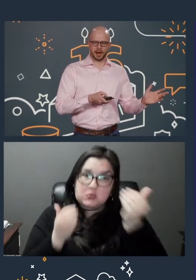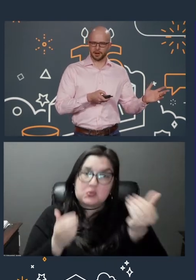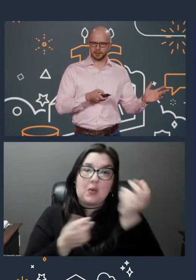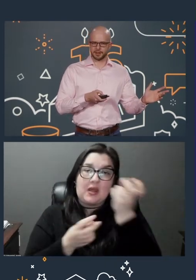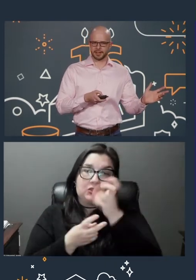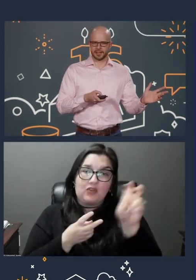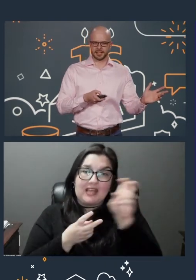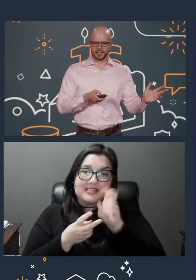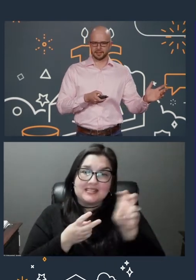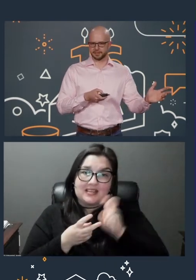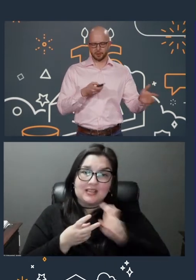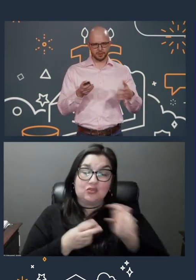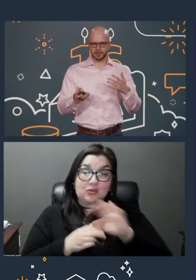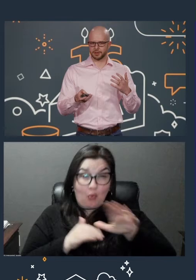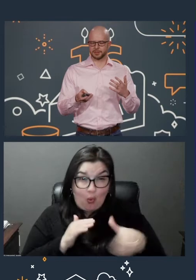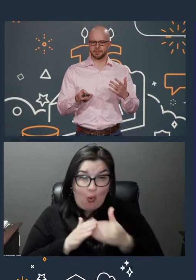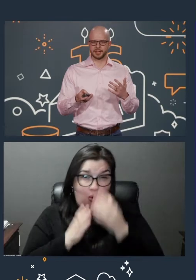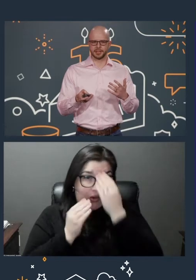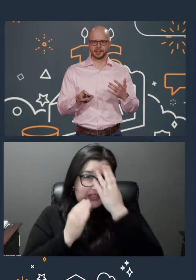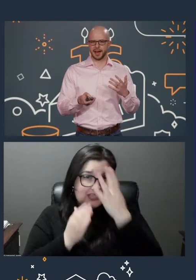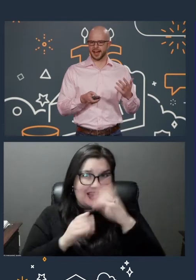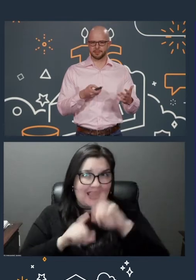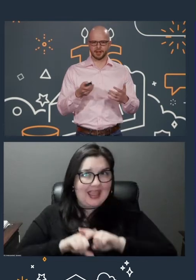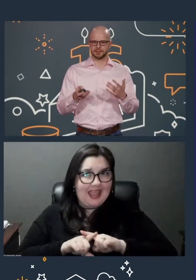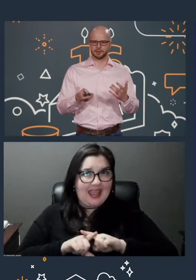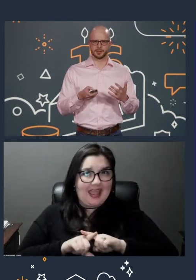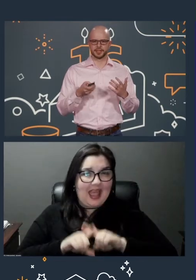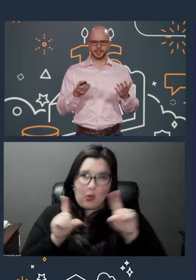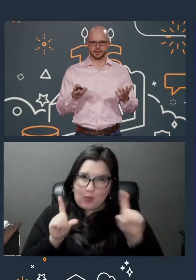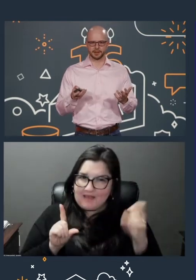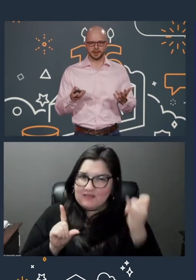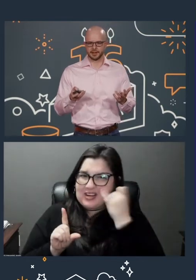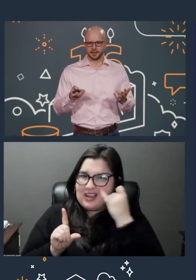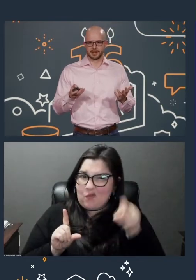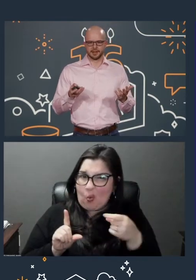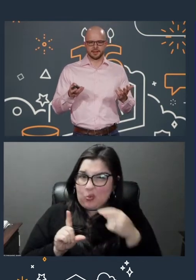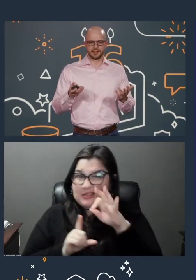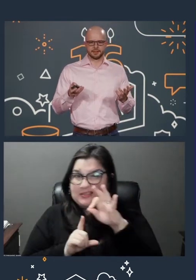However, if it's only going to be nine months to a year,